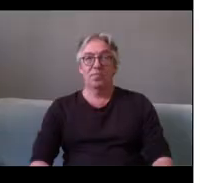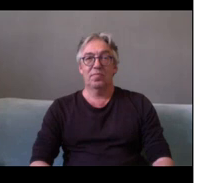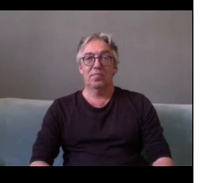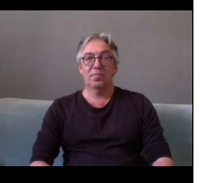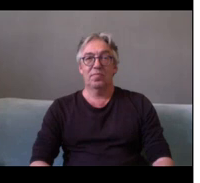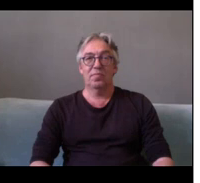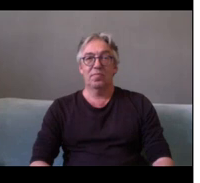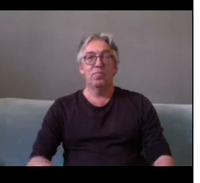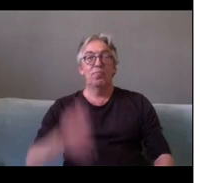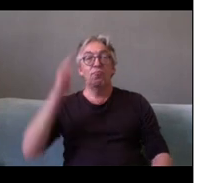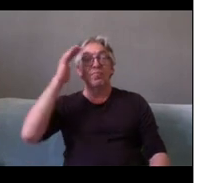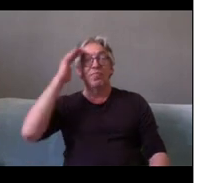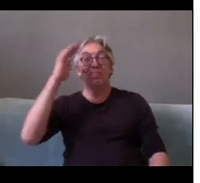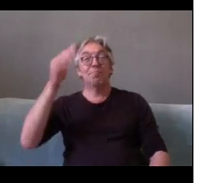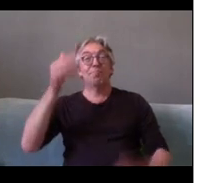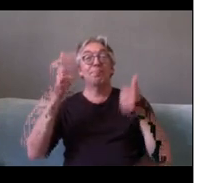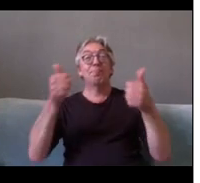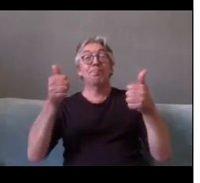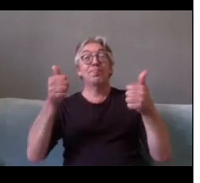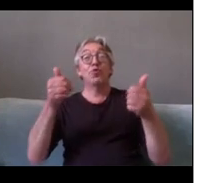Hi. Good day, everybody.